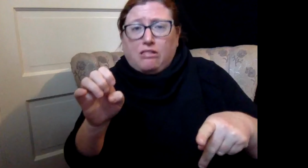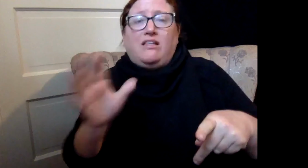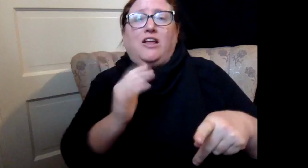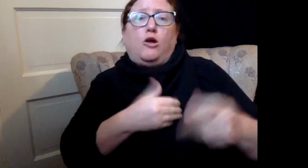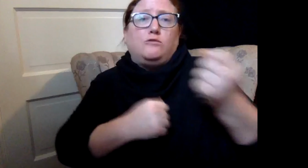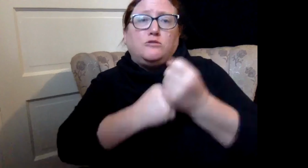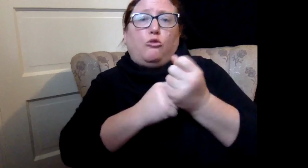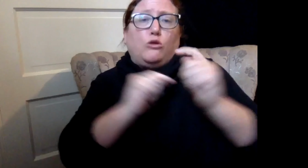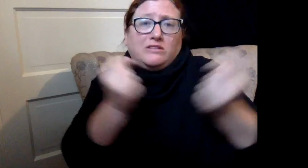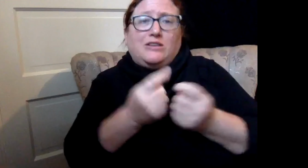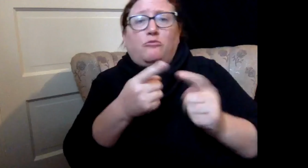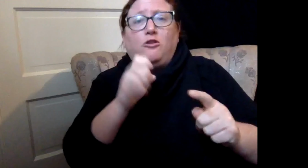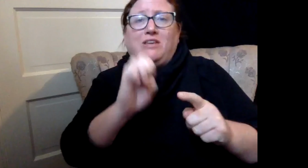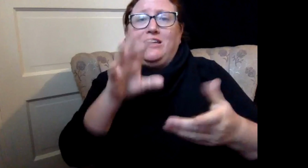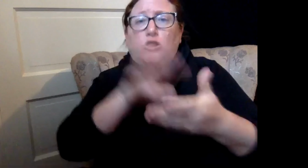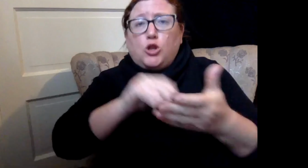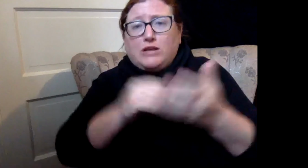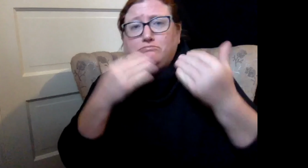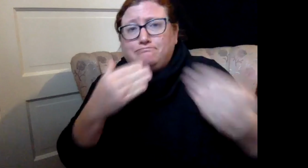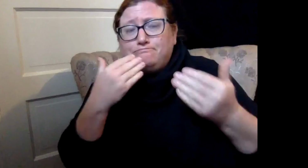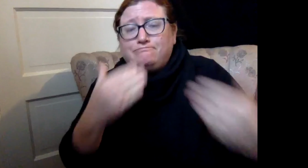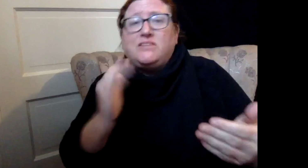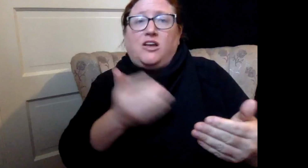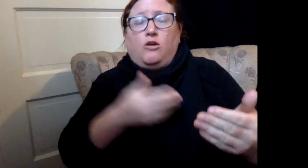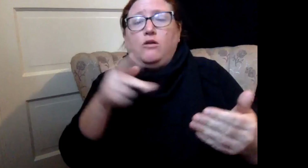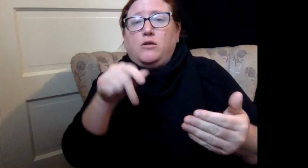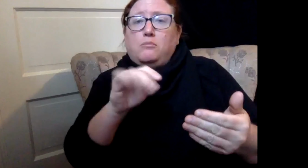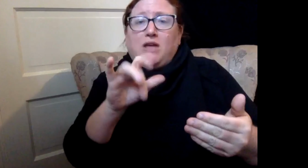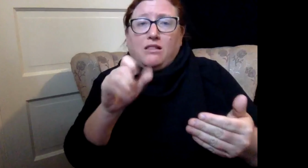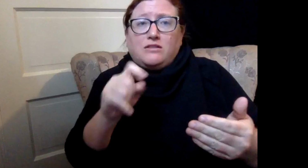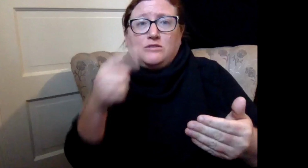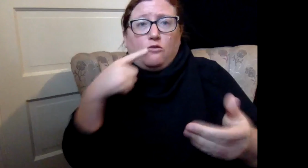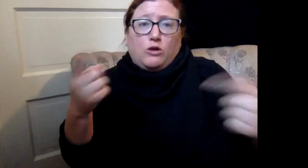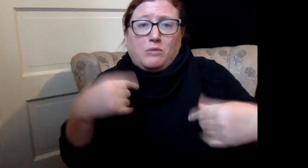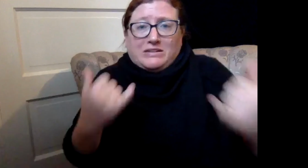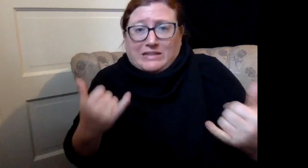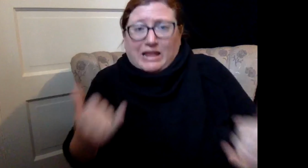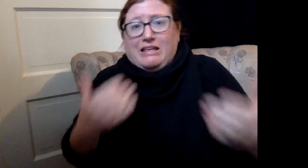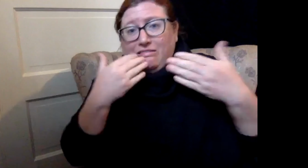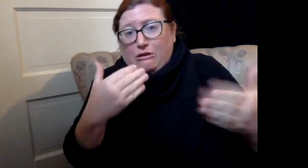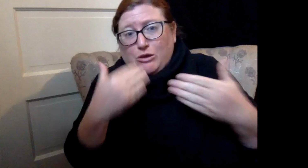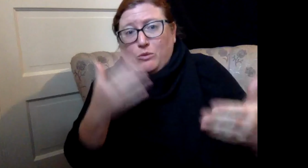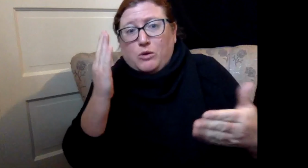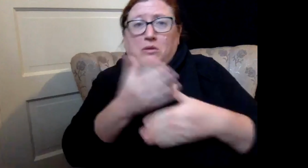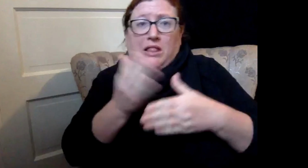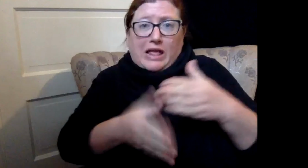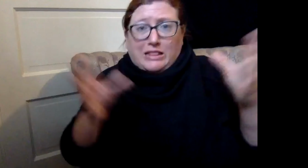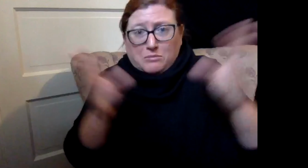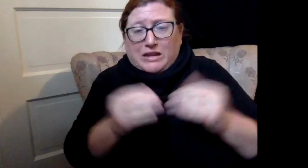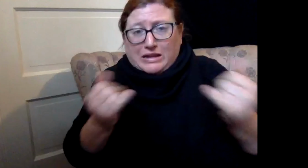interpreters, drew and Amanda and our captioner, Michelle. And our support team from e-learning, Robin and Jessie. And